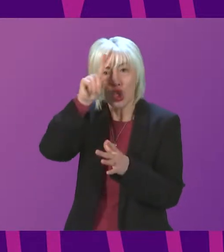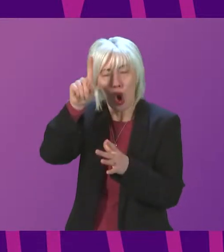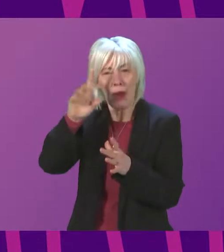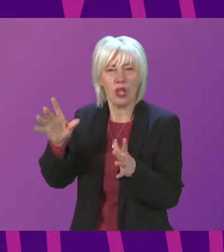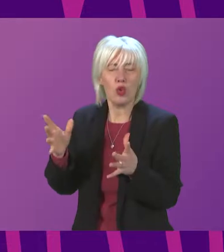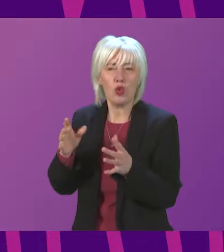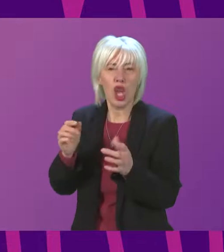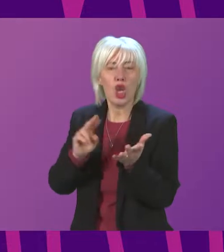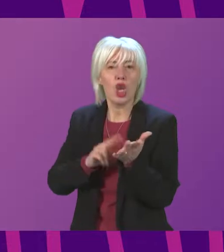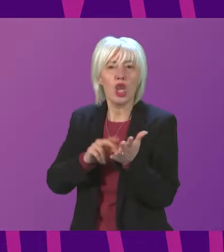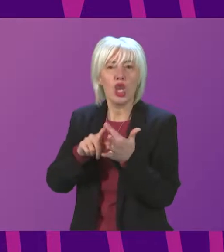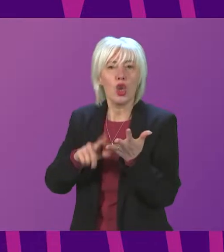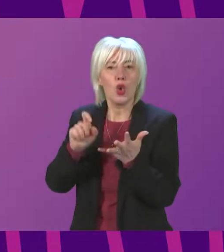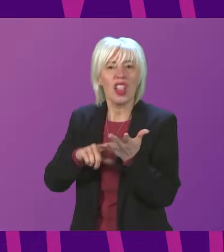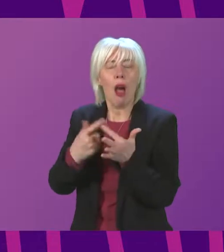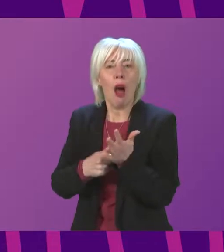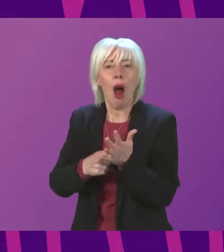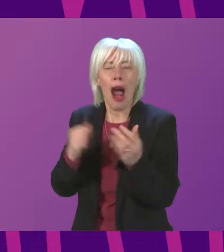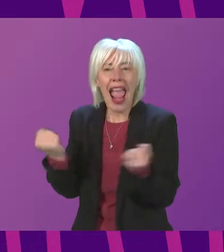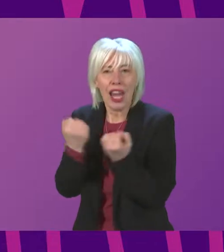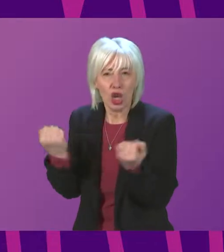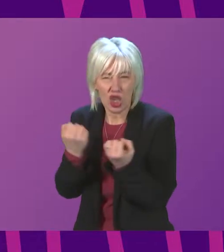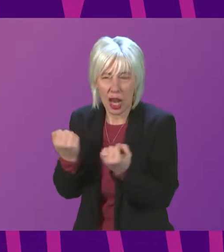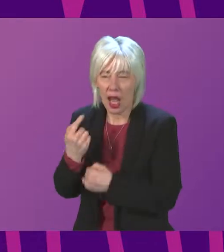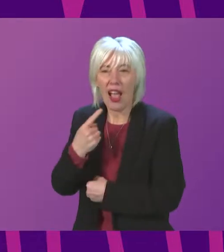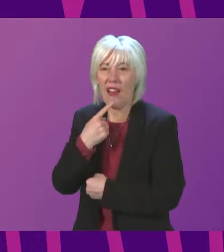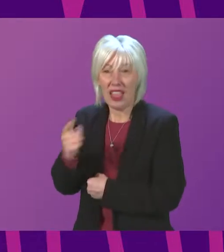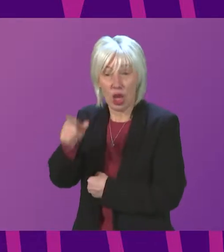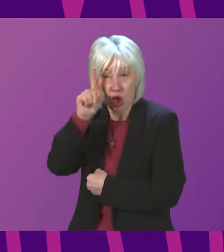If even the Greens in Germany see the sense in generating nuclear energy domestically,